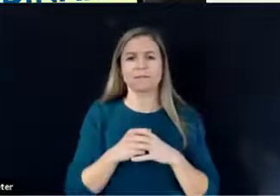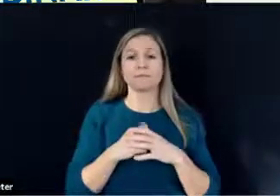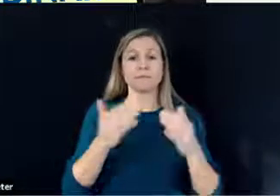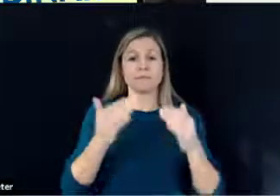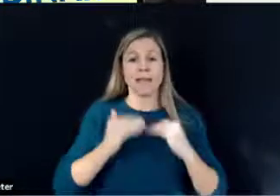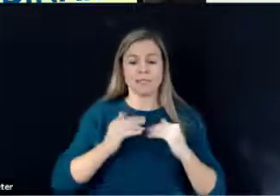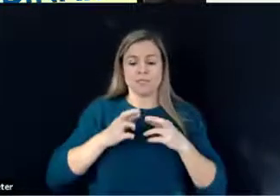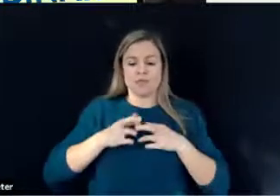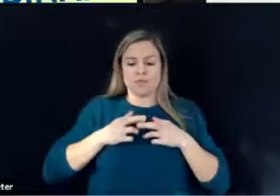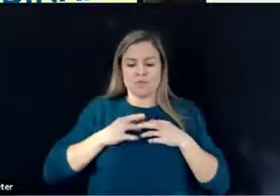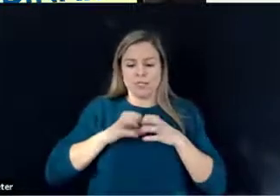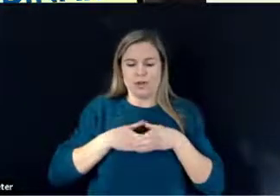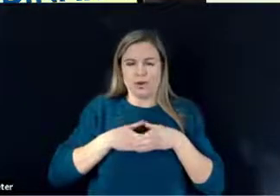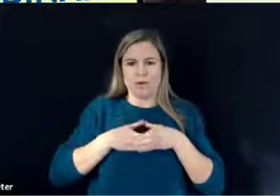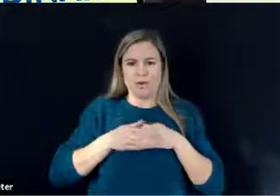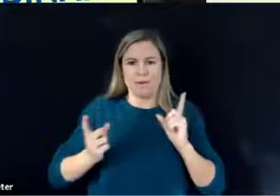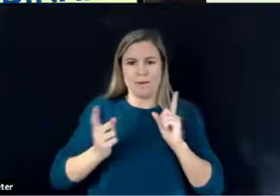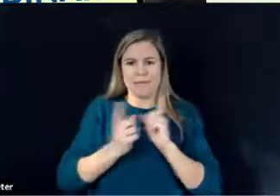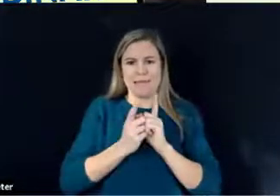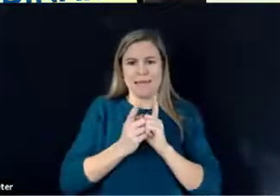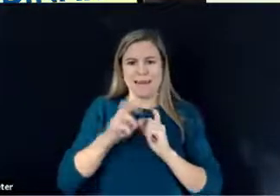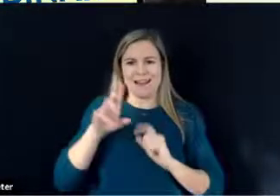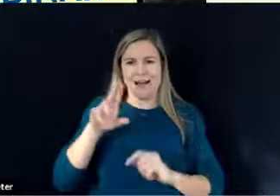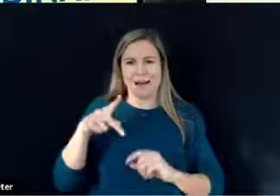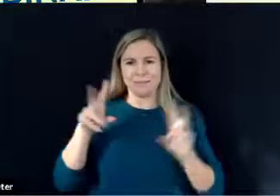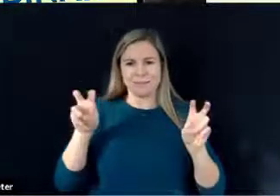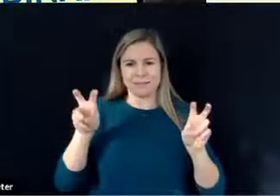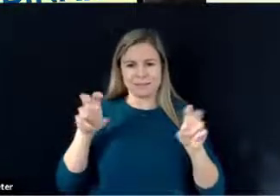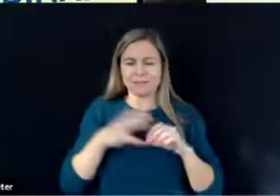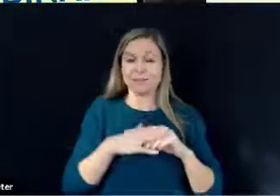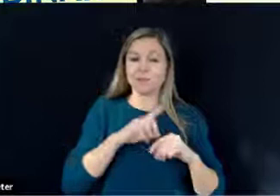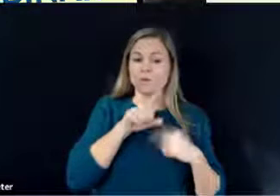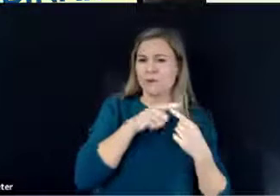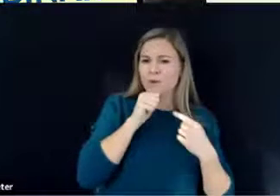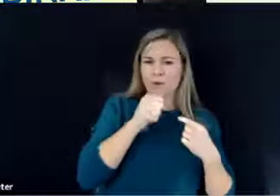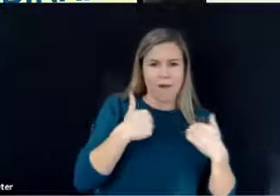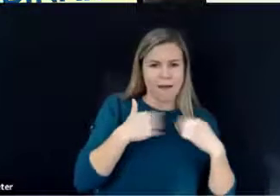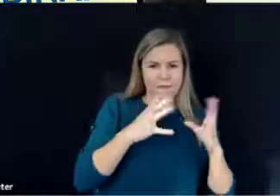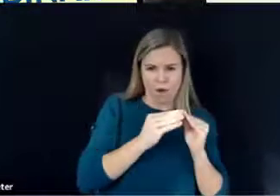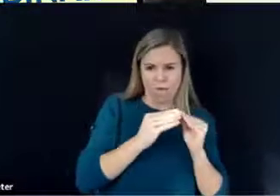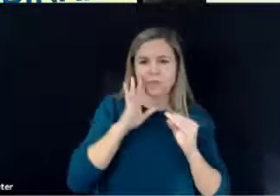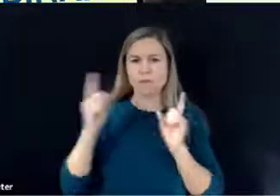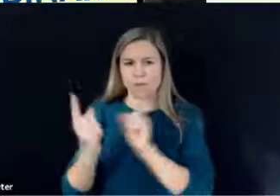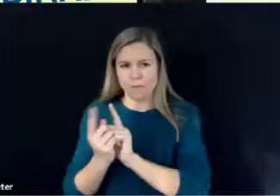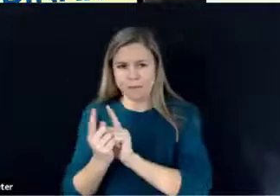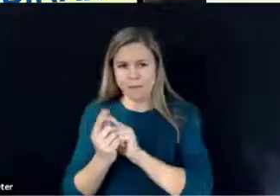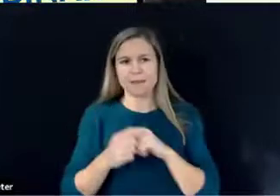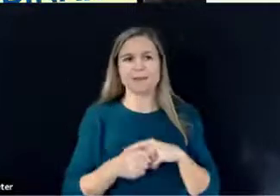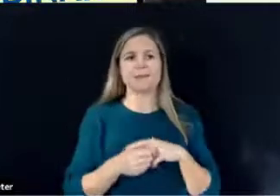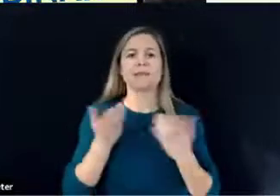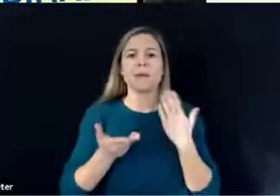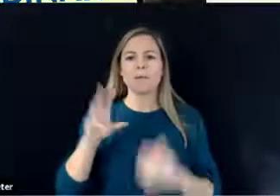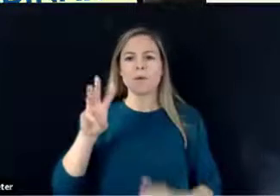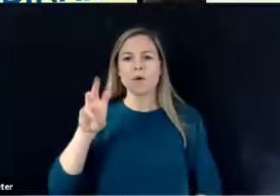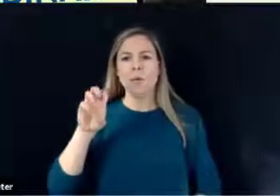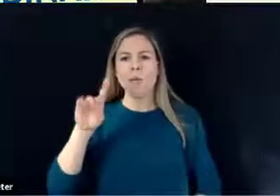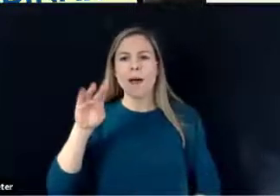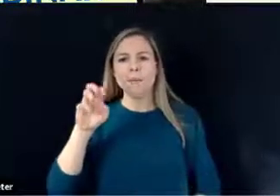the Family and Scientific Conference, webinars, virtual round tables. Peer-to-peer direct mentoring,